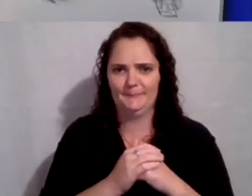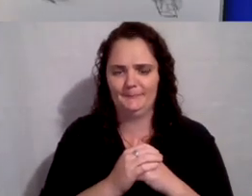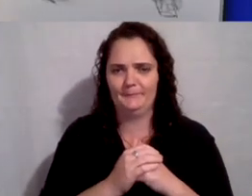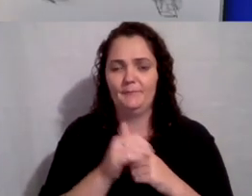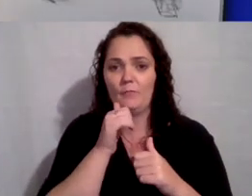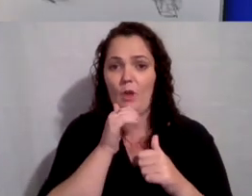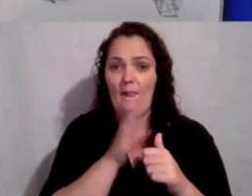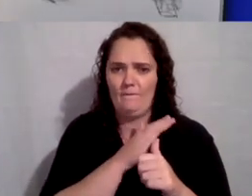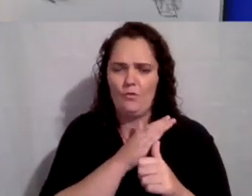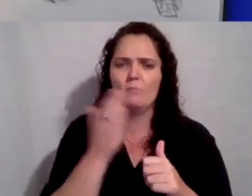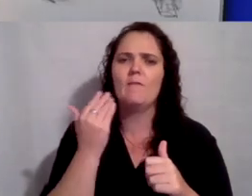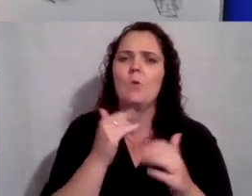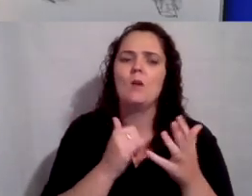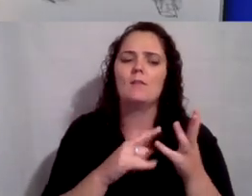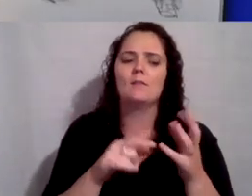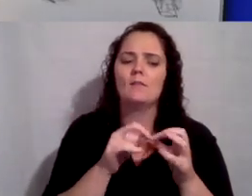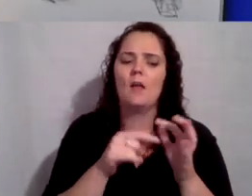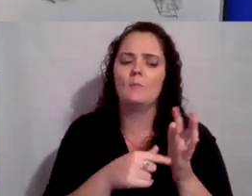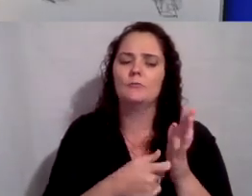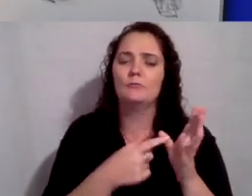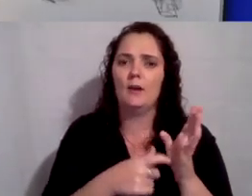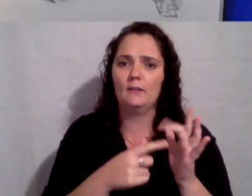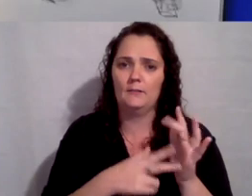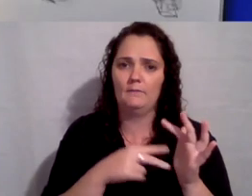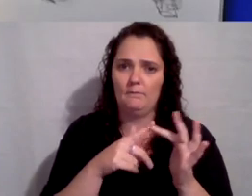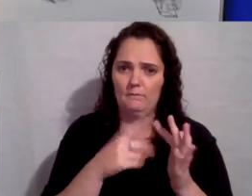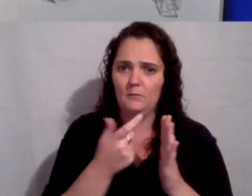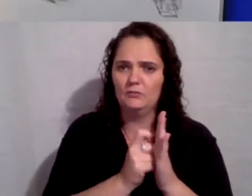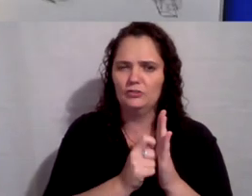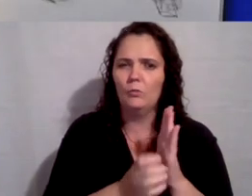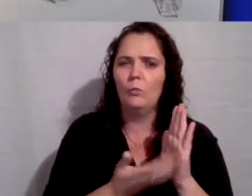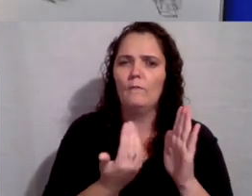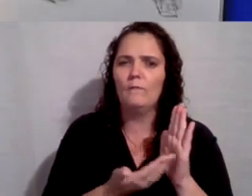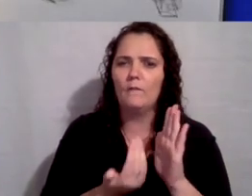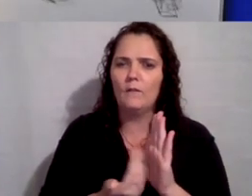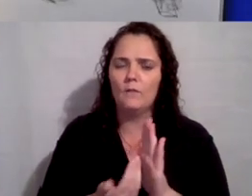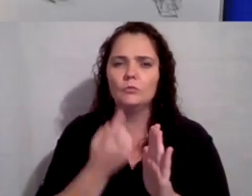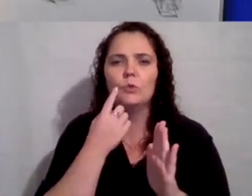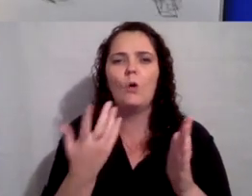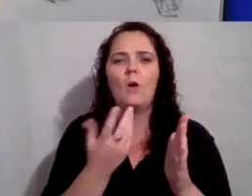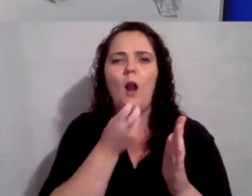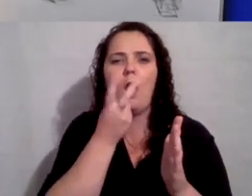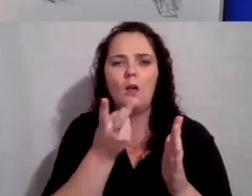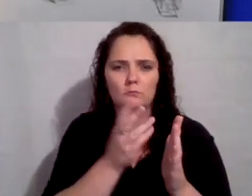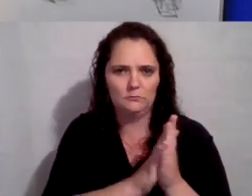Alright so the first drawing we did was subtractive drawing, using erasure to pull out the contour and also to pull out the light.